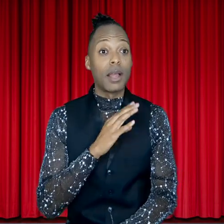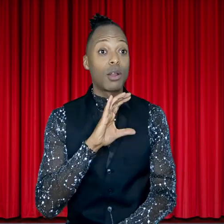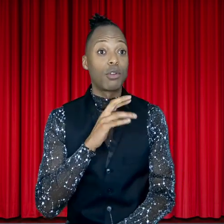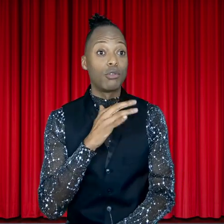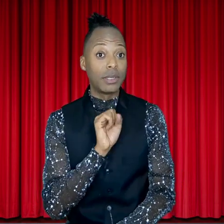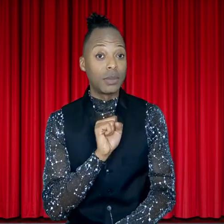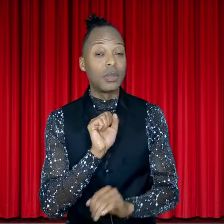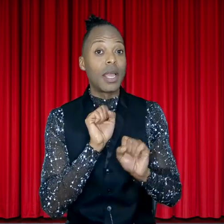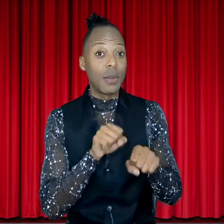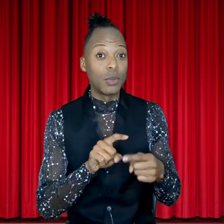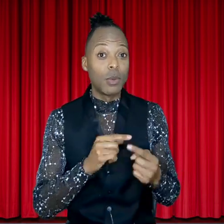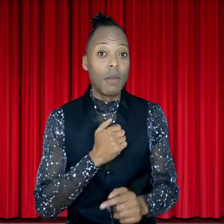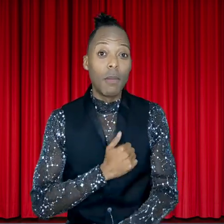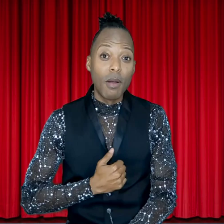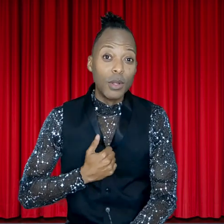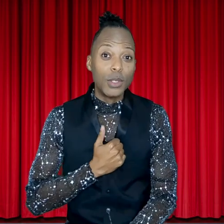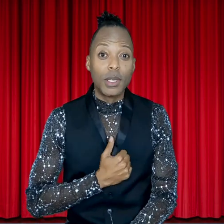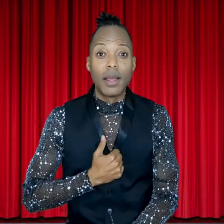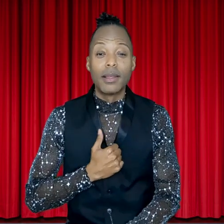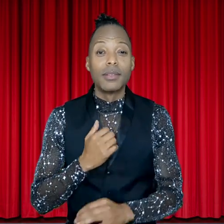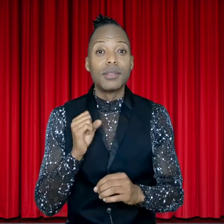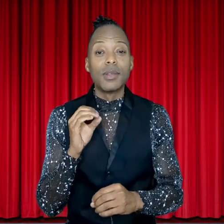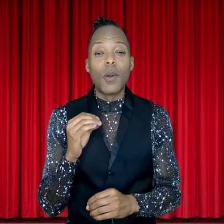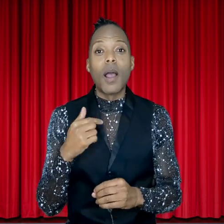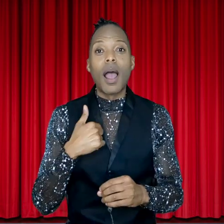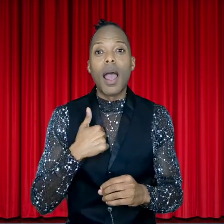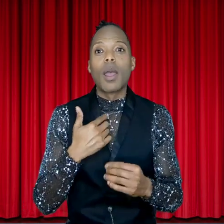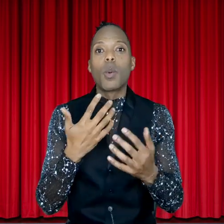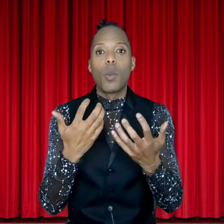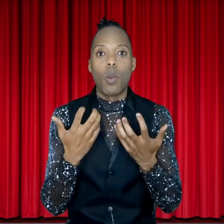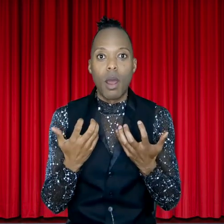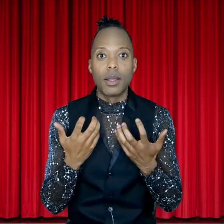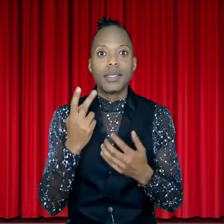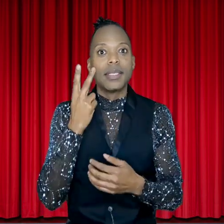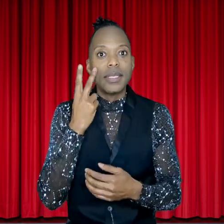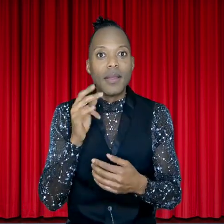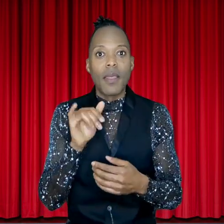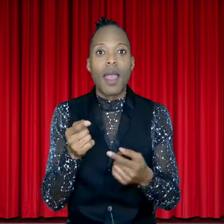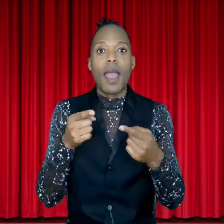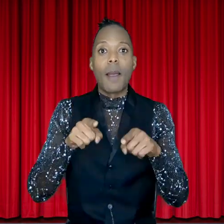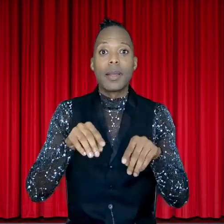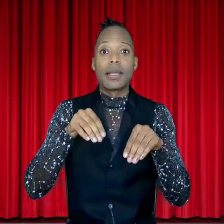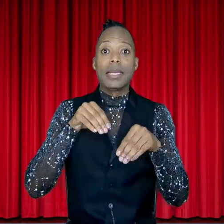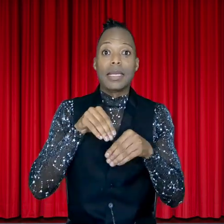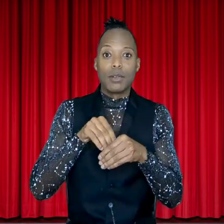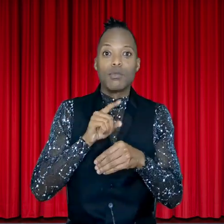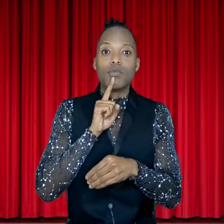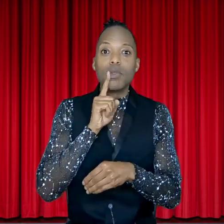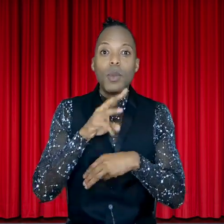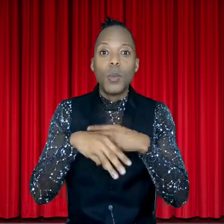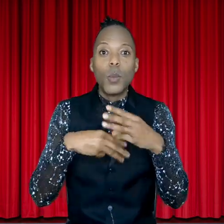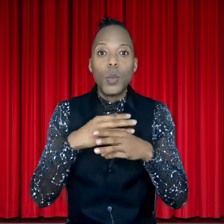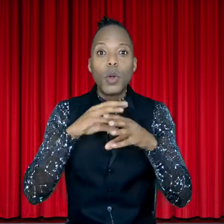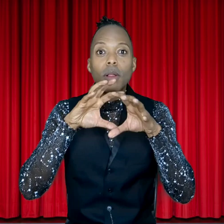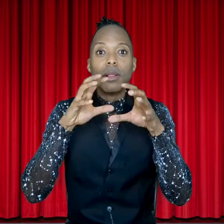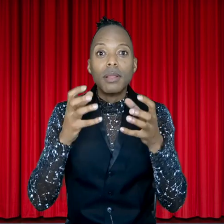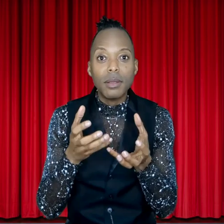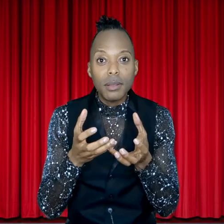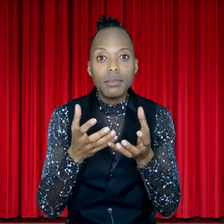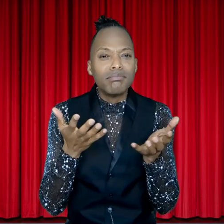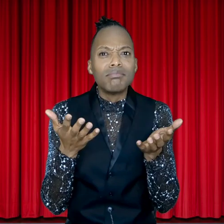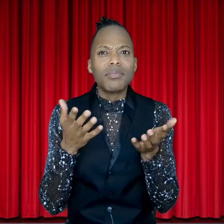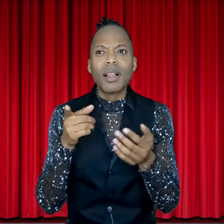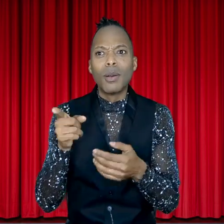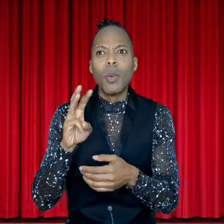I do want to see this in the real world. Well you know Will and Chris are also in the real world...